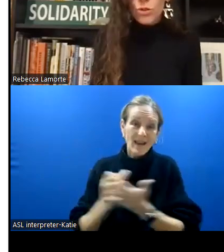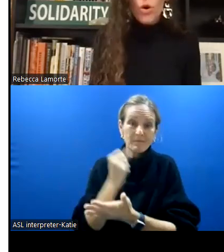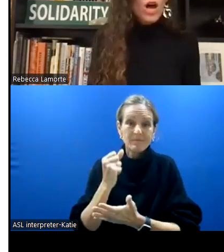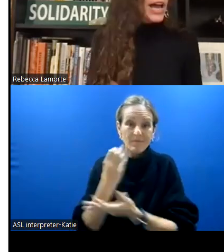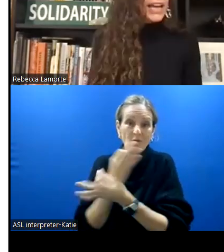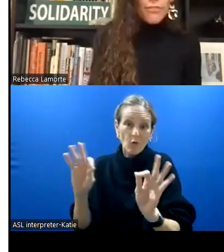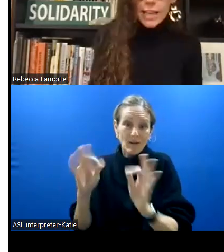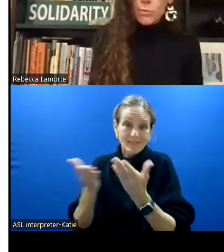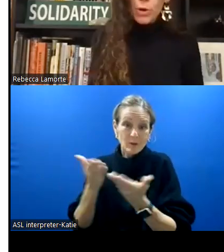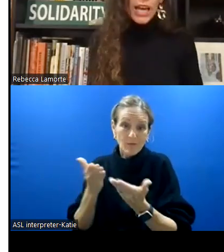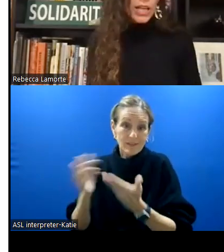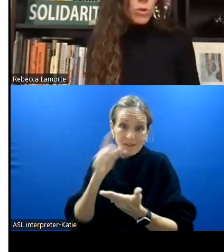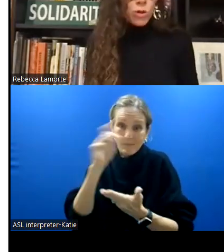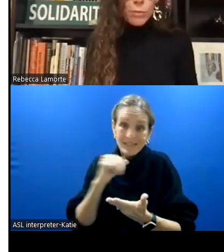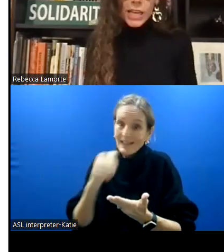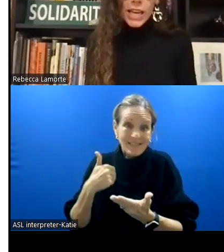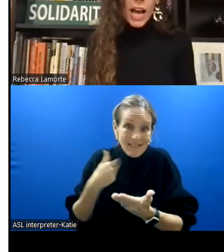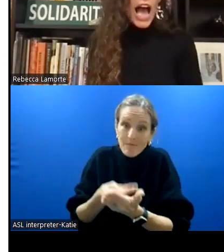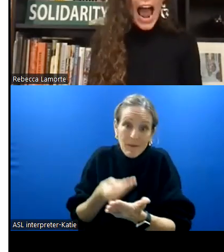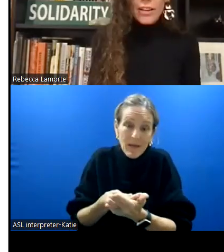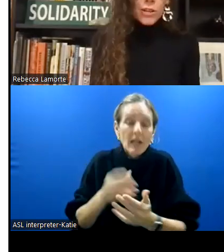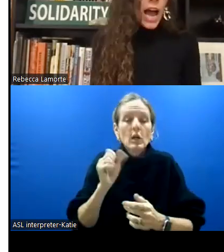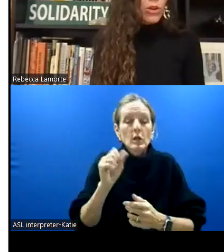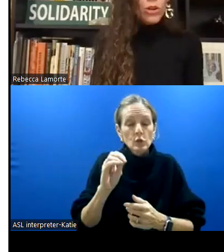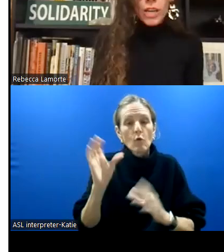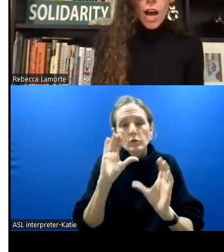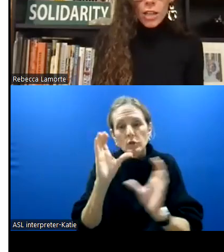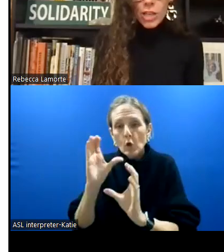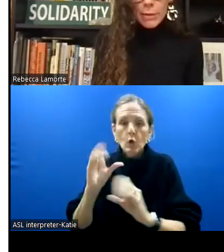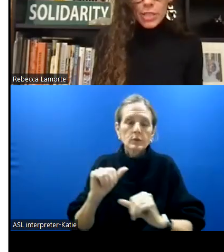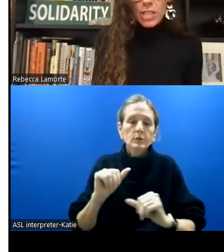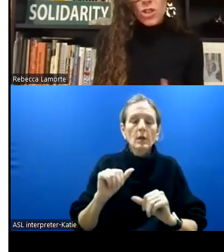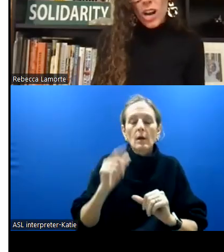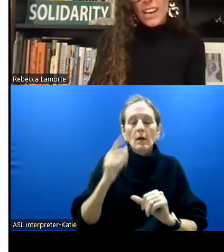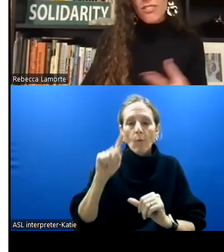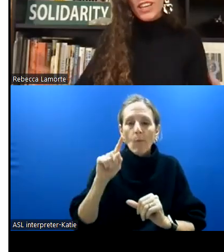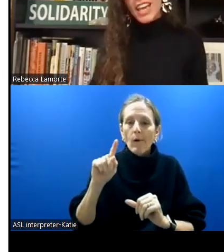So hit Facebook, hit social media, ask around, look at college campuses to try and fit